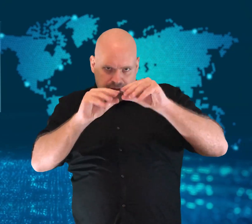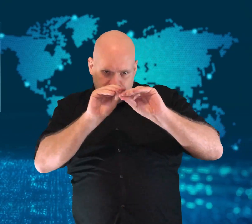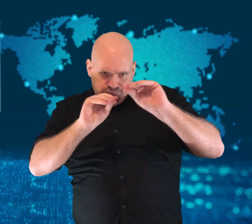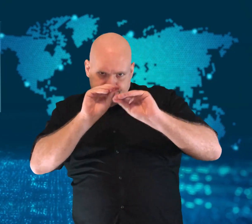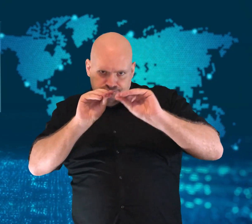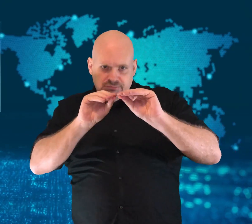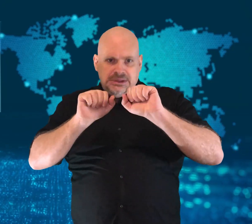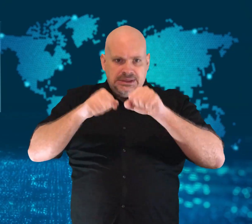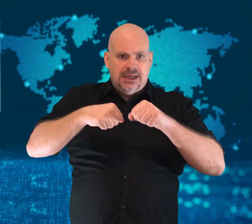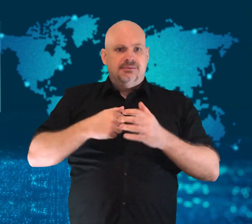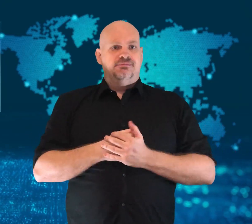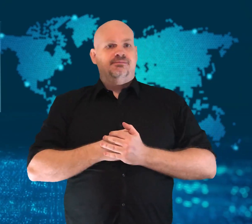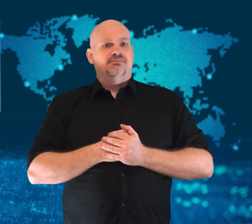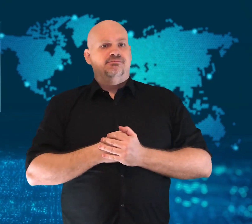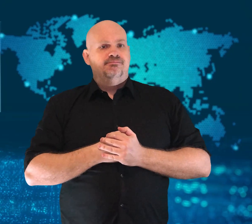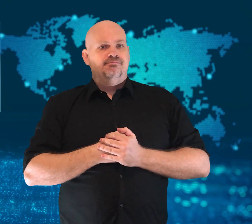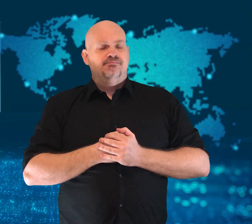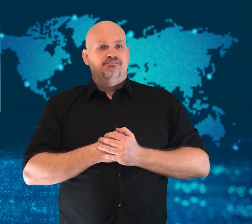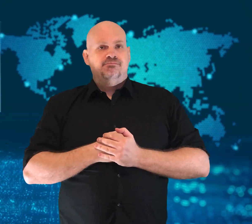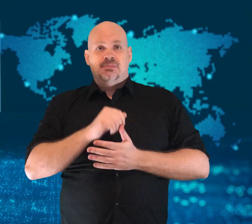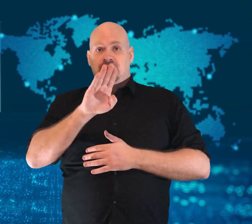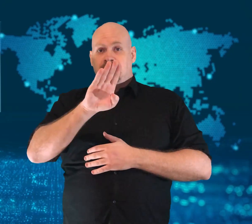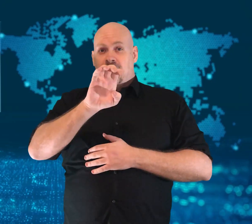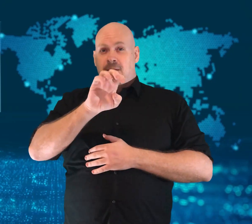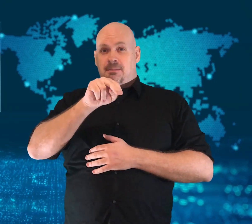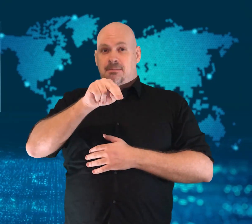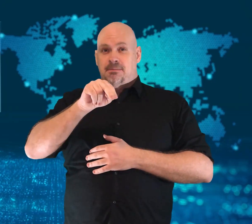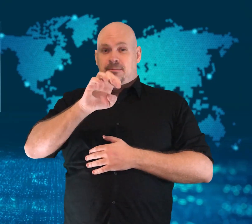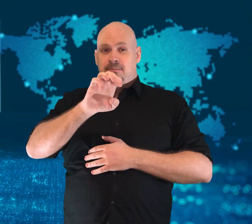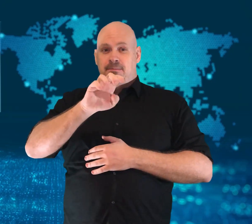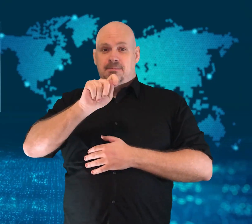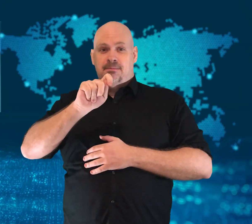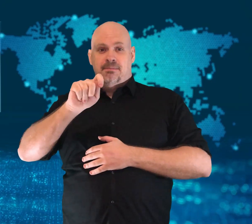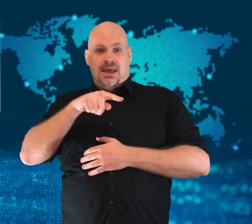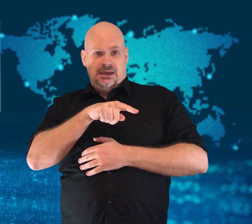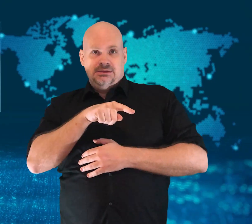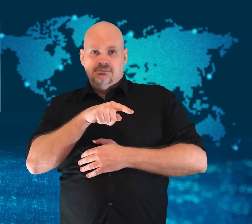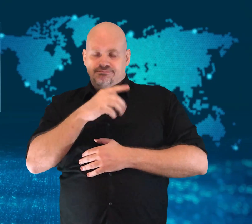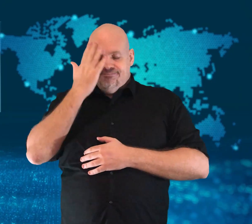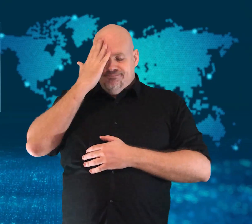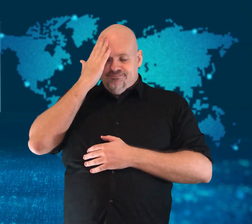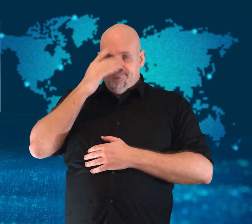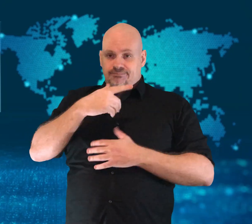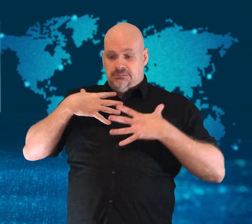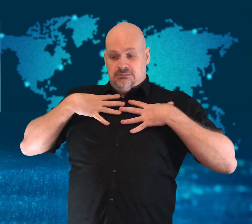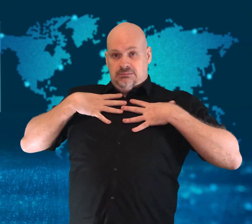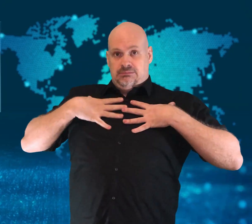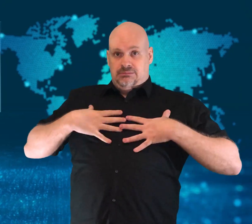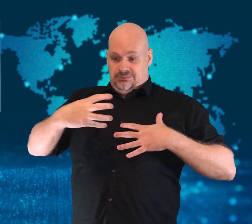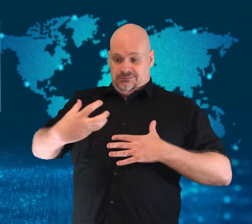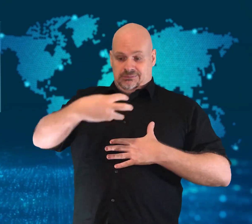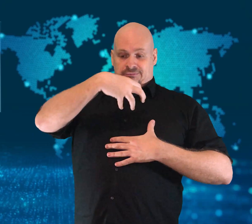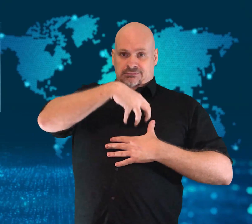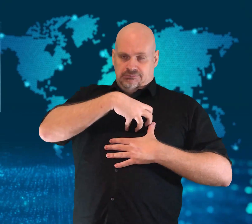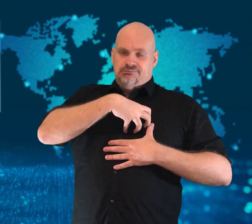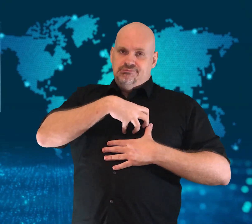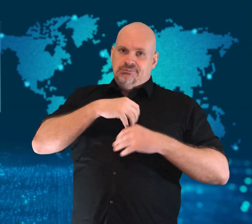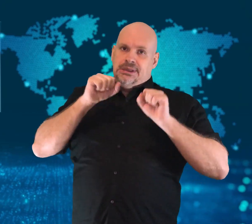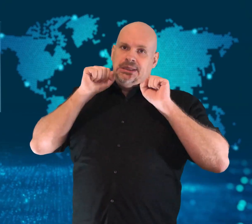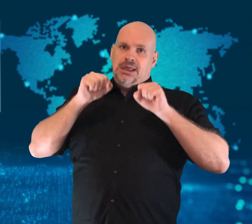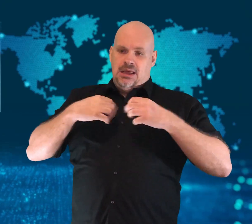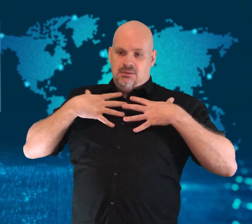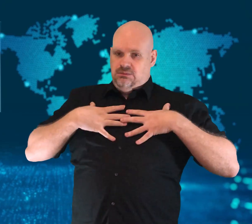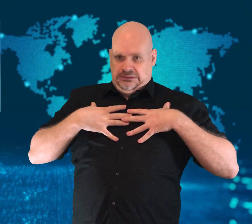Bennett is aware that his body could still reject the heart,